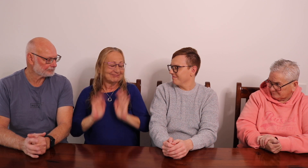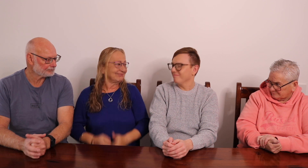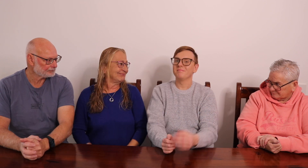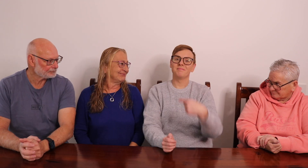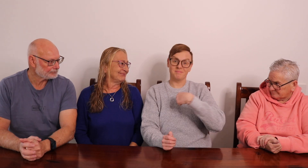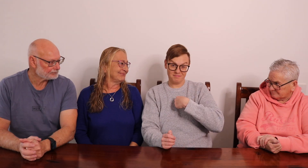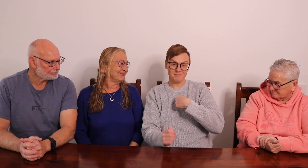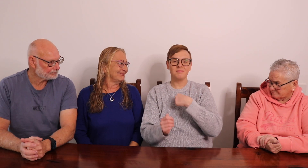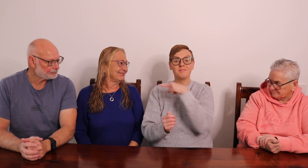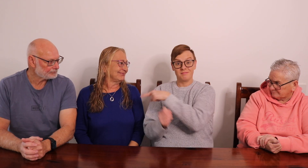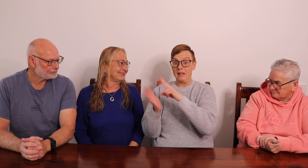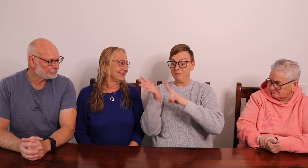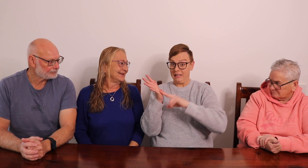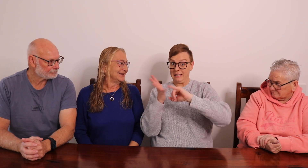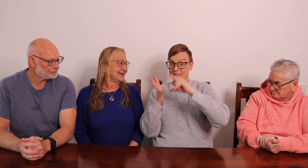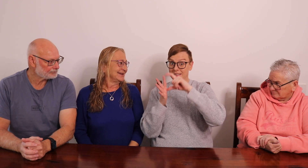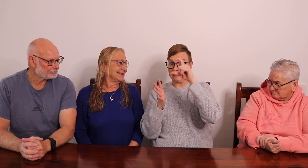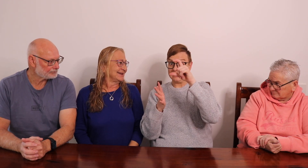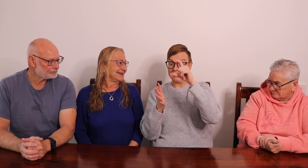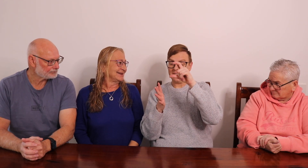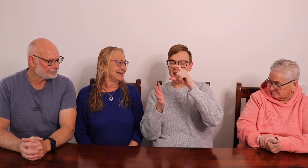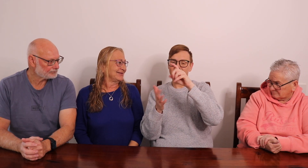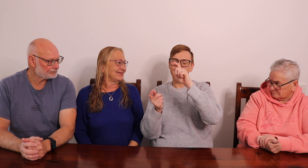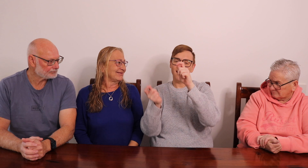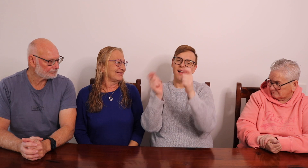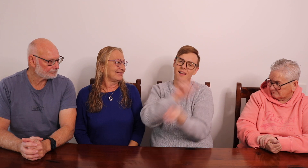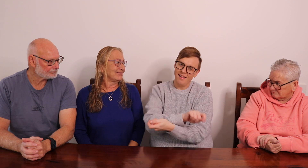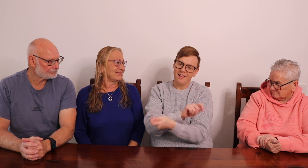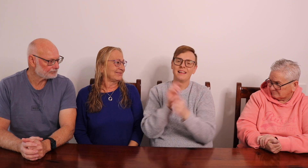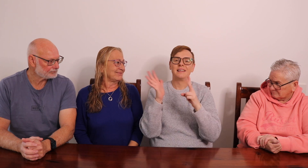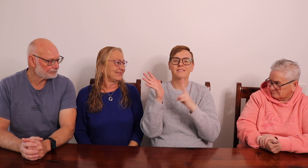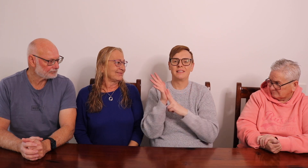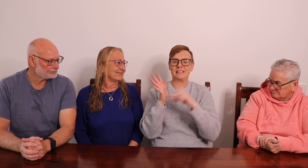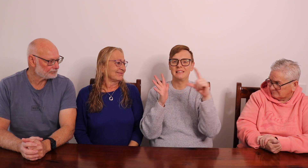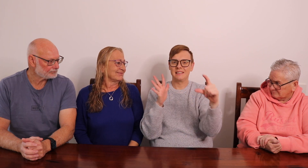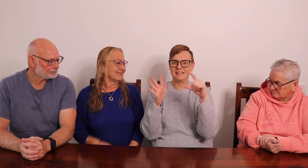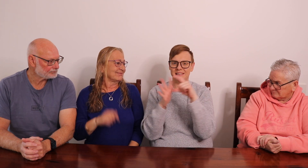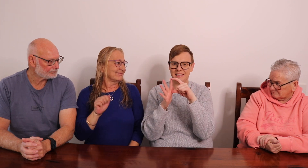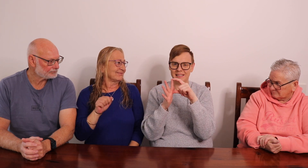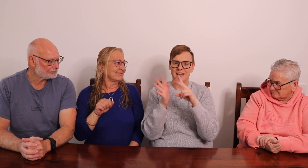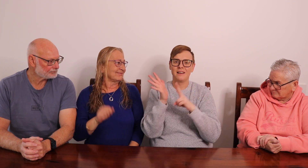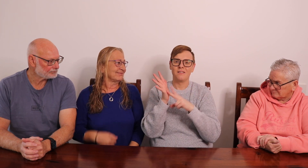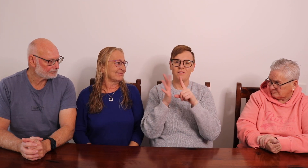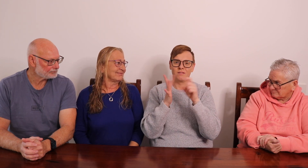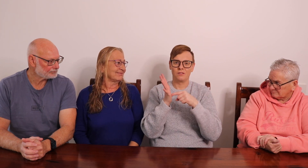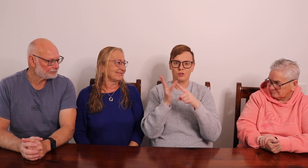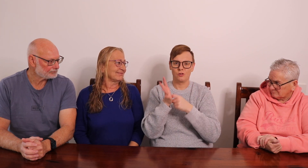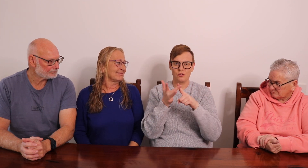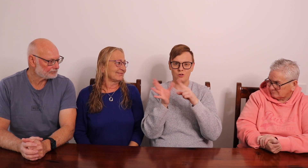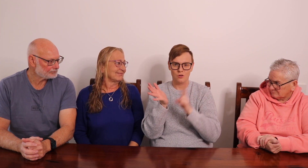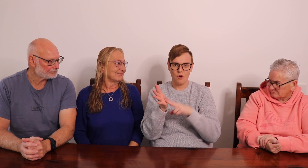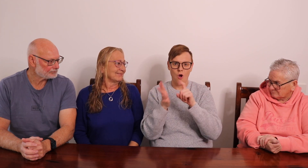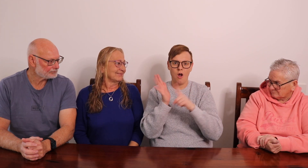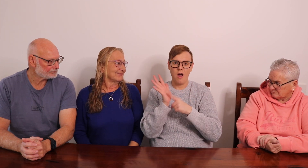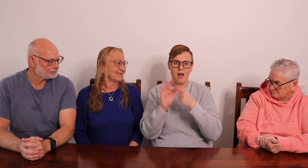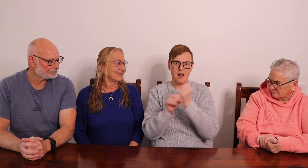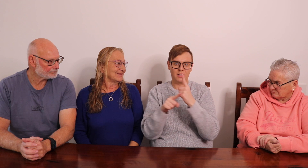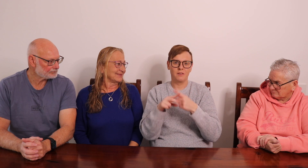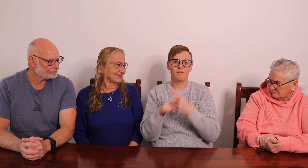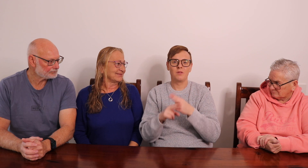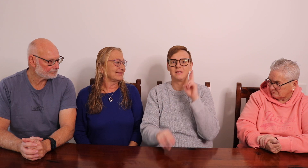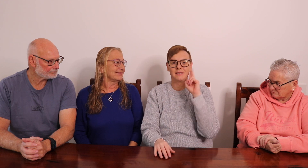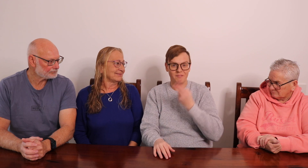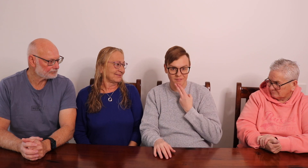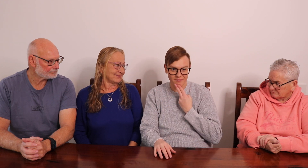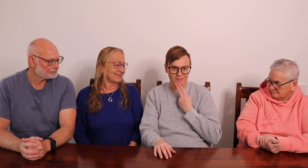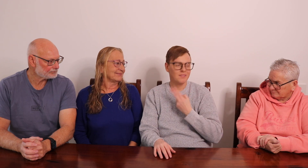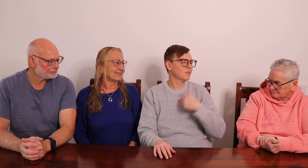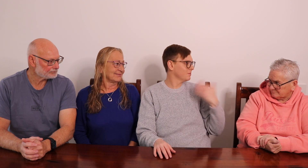I went to the same school but they have changed to VCD - Victorian College for the Deaf.